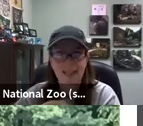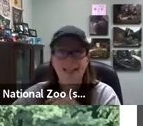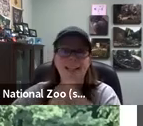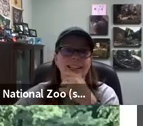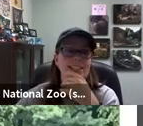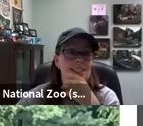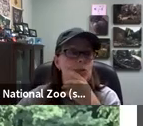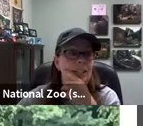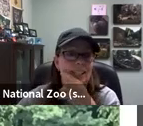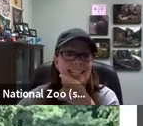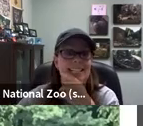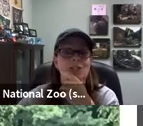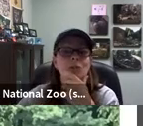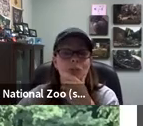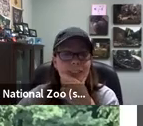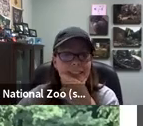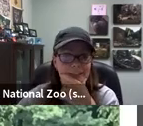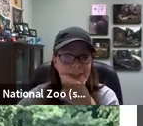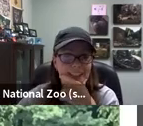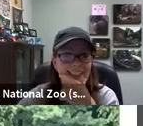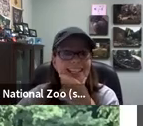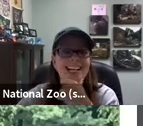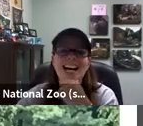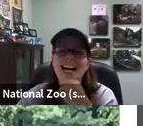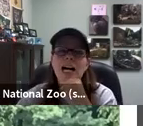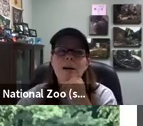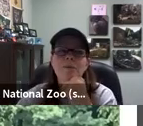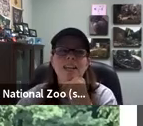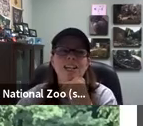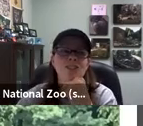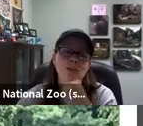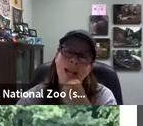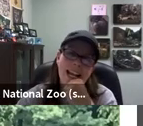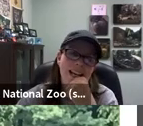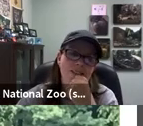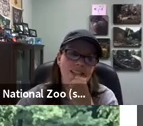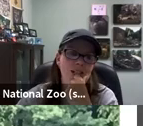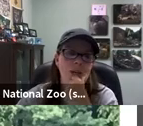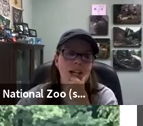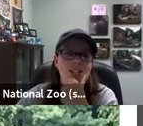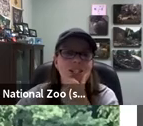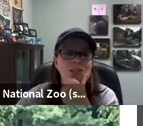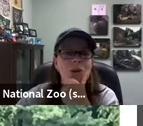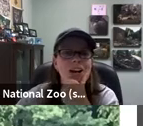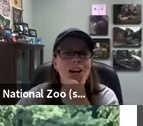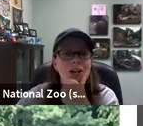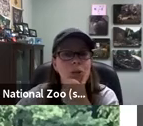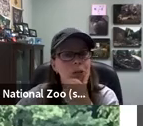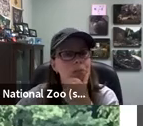and this is where it gets really fun-